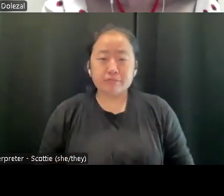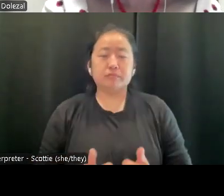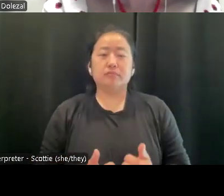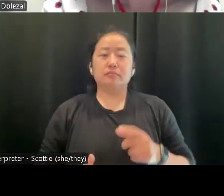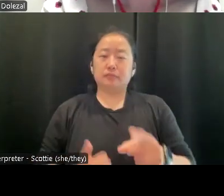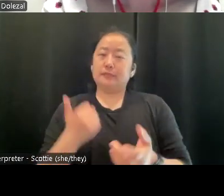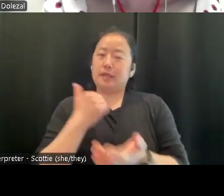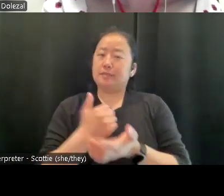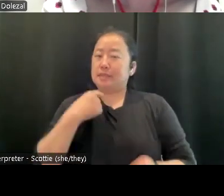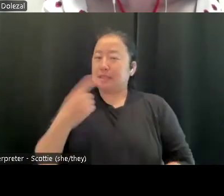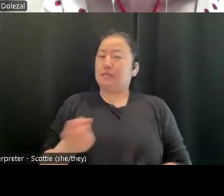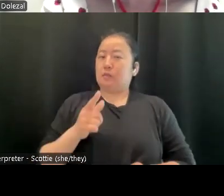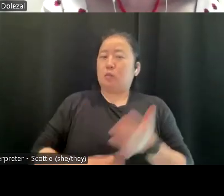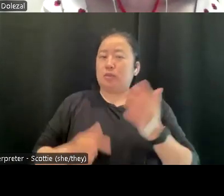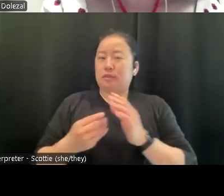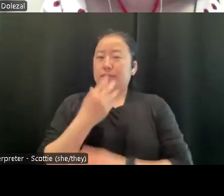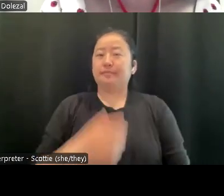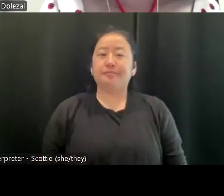tell them what that plant is. >> Melinda: Exactly.